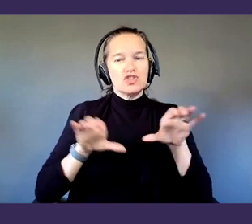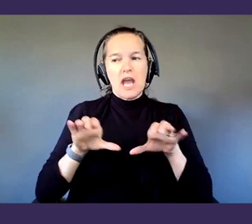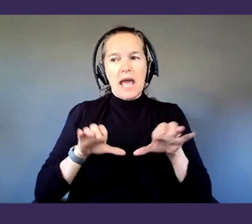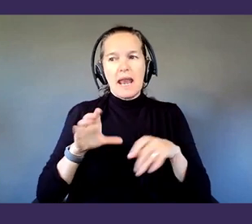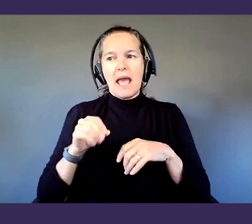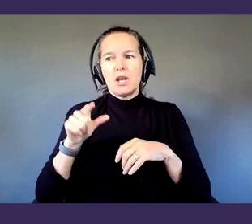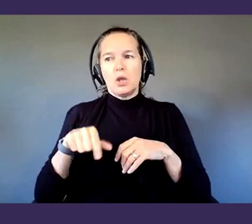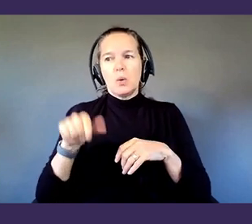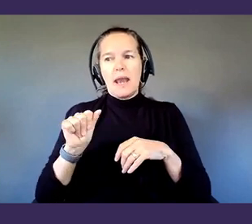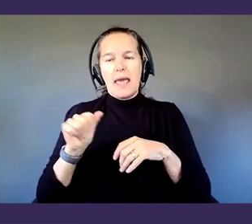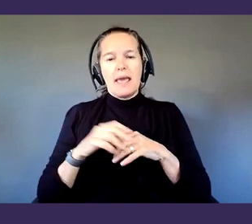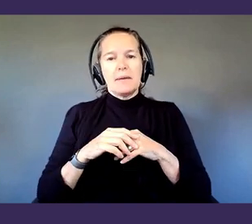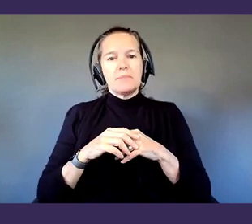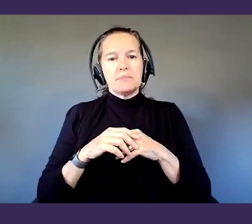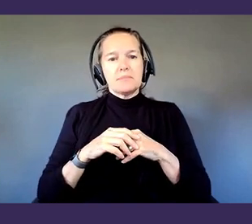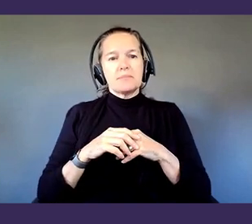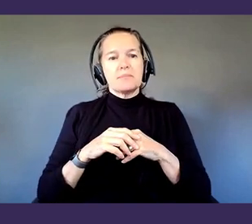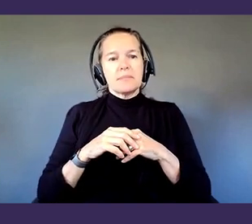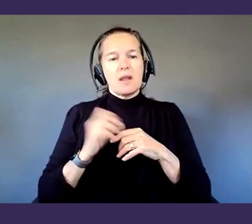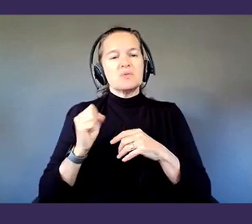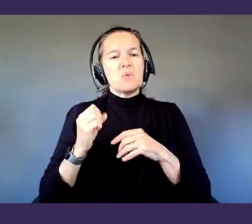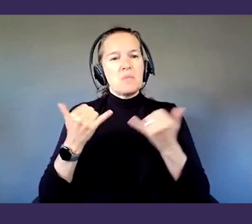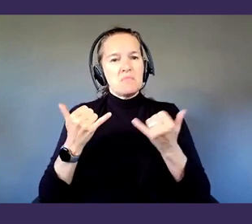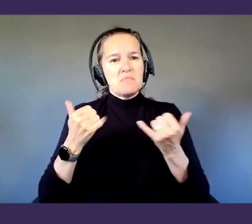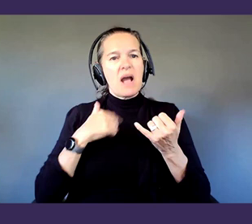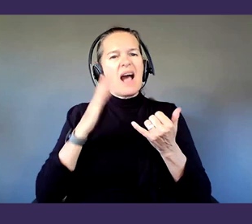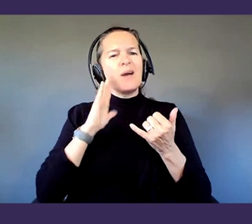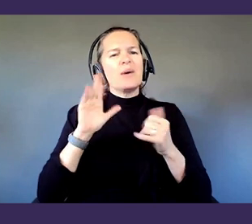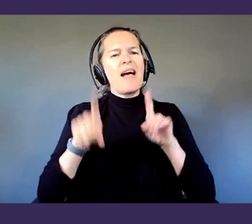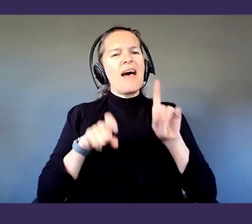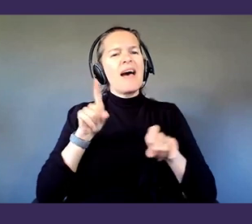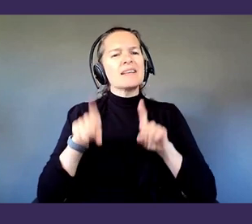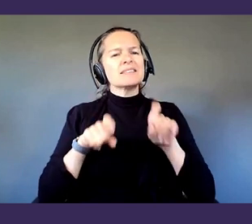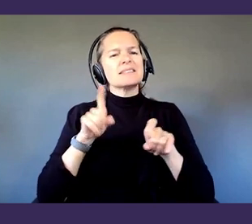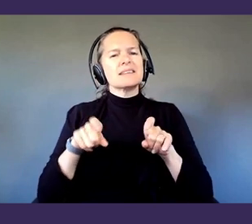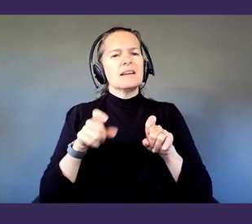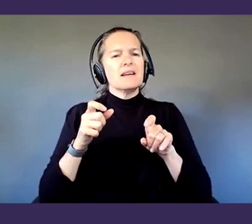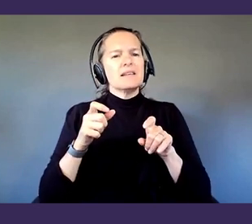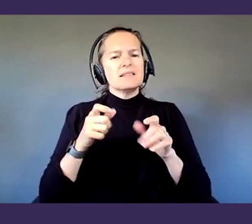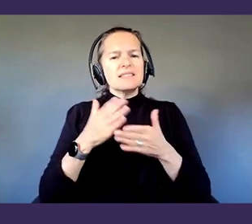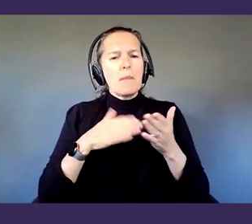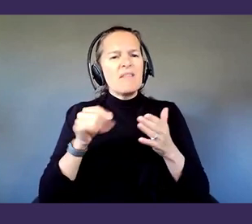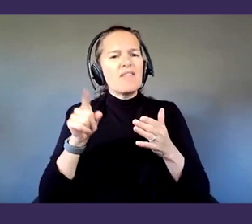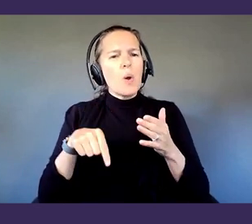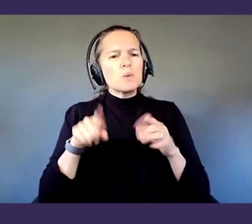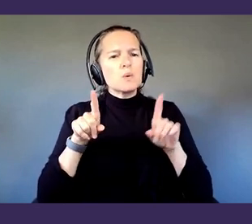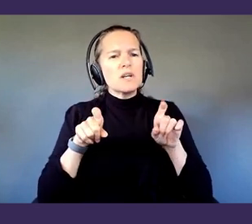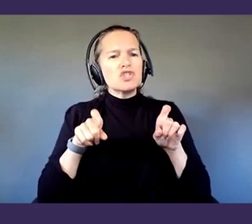so I'm going to ask a few of them. Some will be specifically for Morgan,